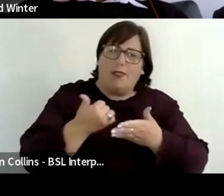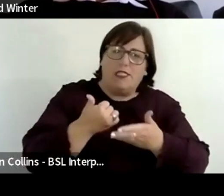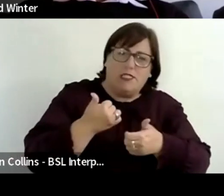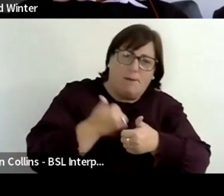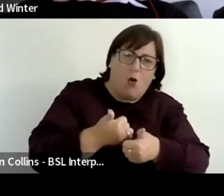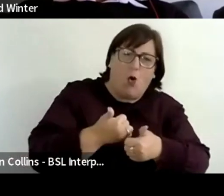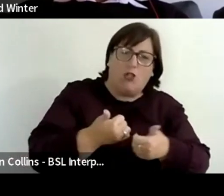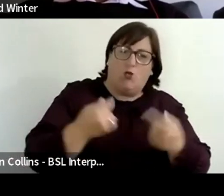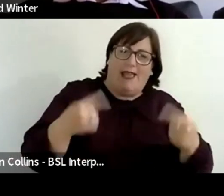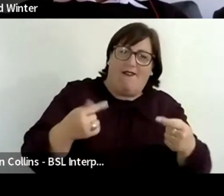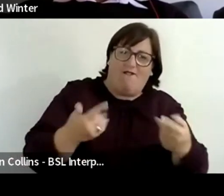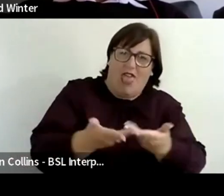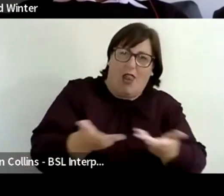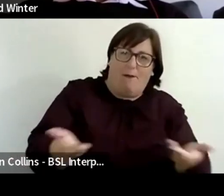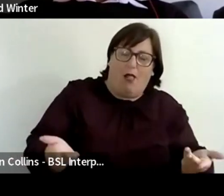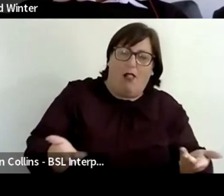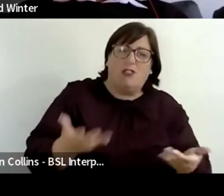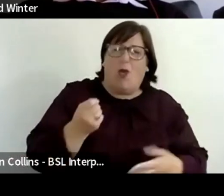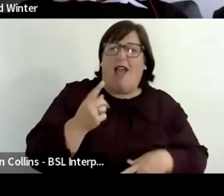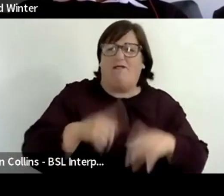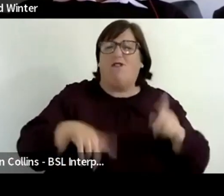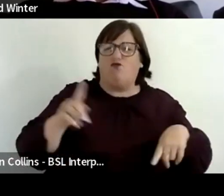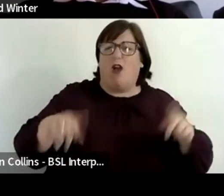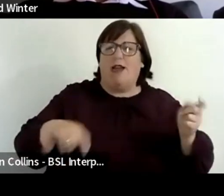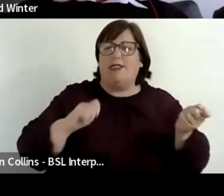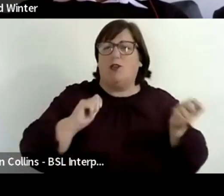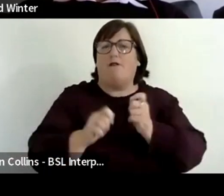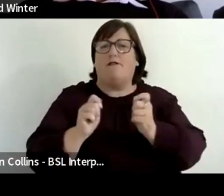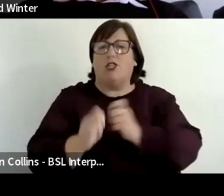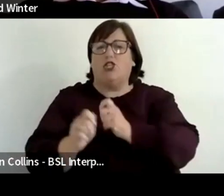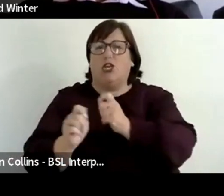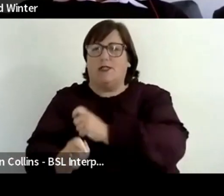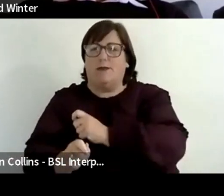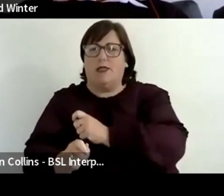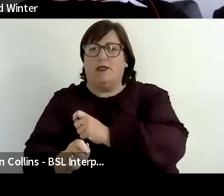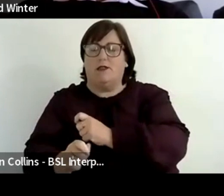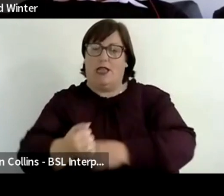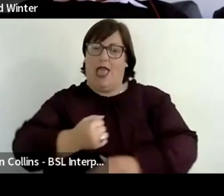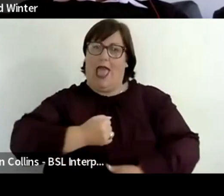There is a variety of adjustments. We make sure the built environment is accessible.